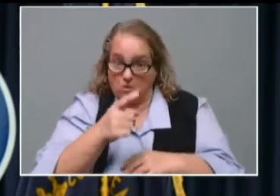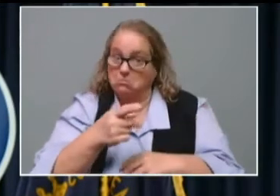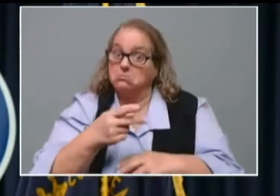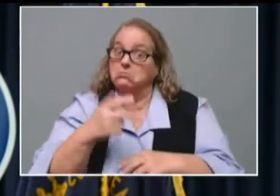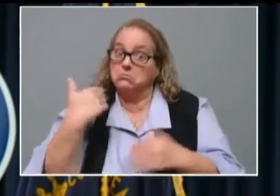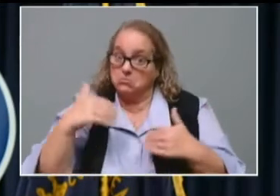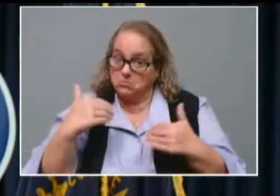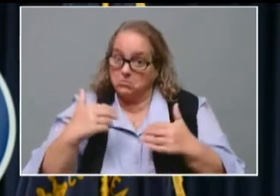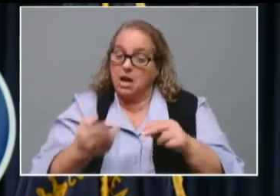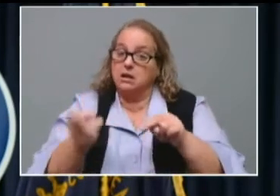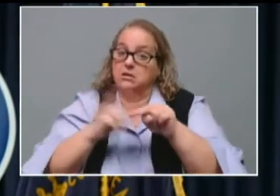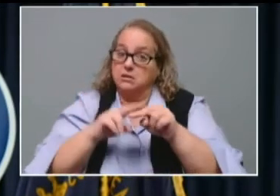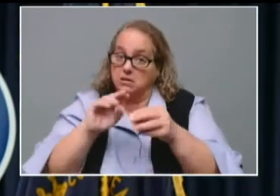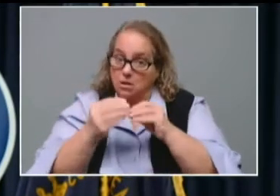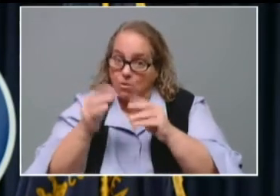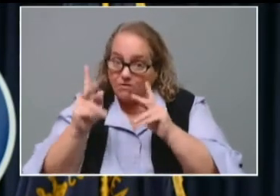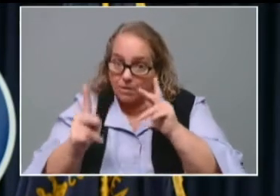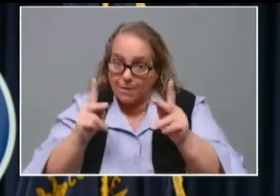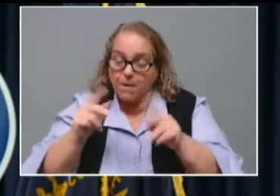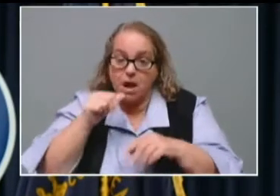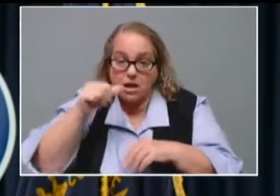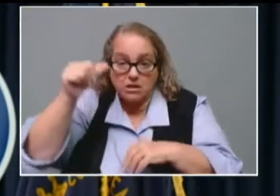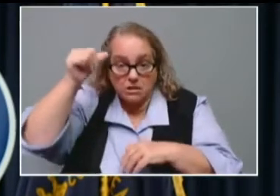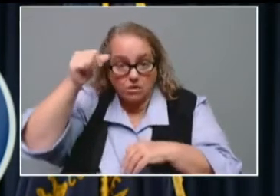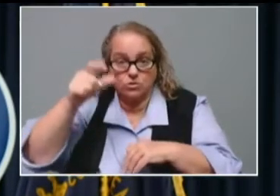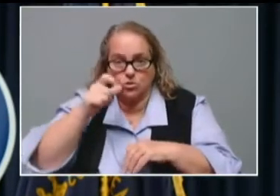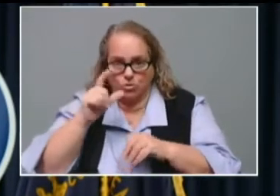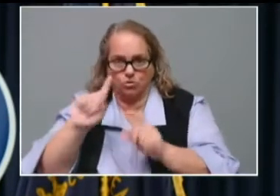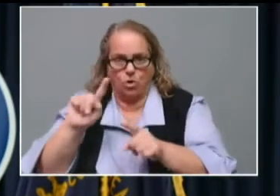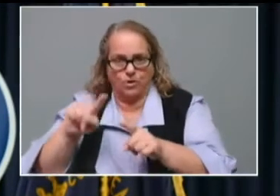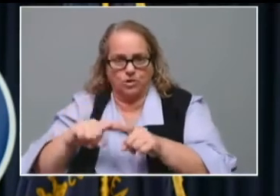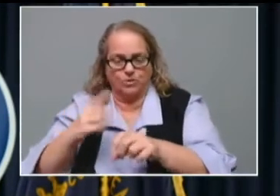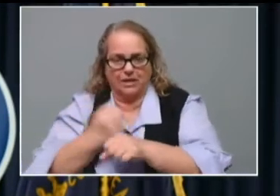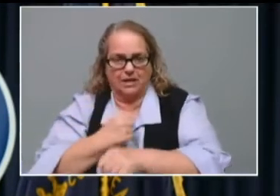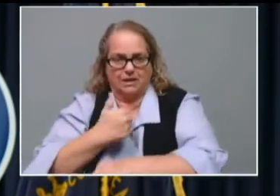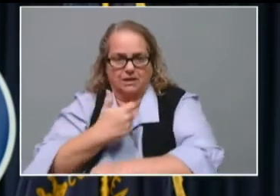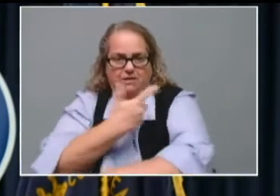coming in to get the vaccine that fall into other groups. So we'll show the